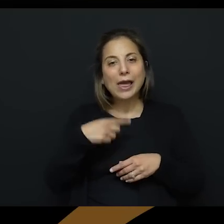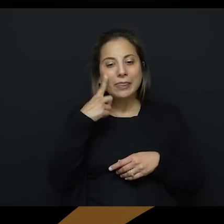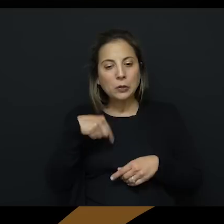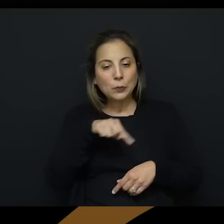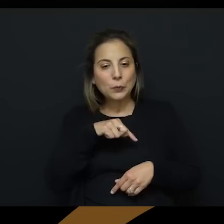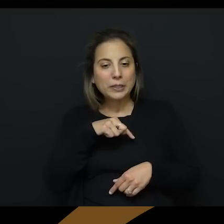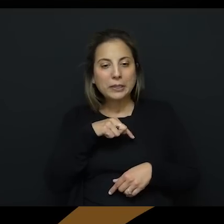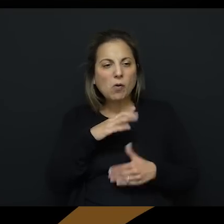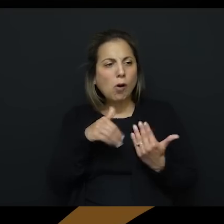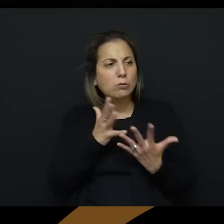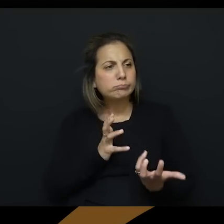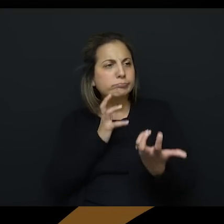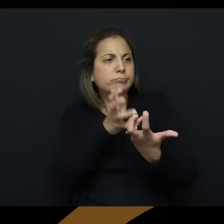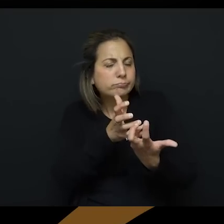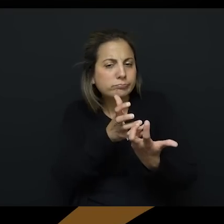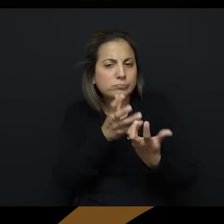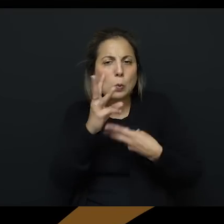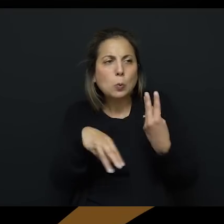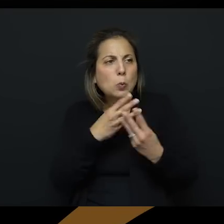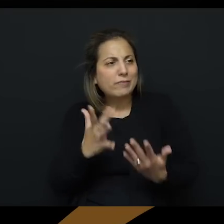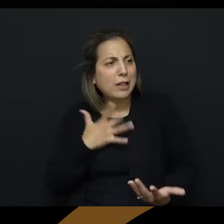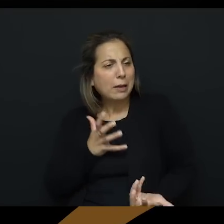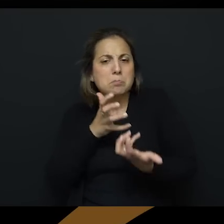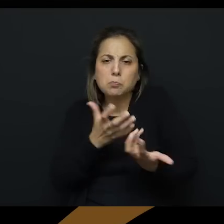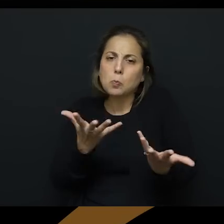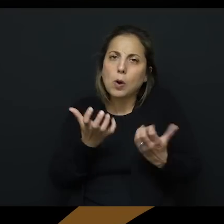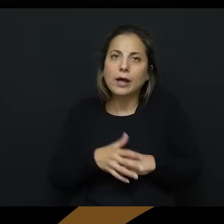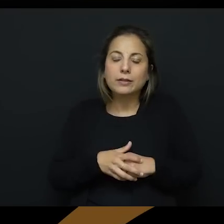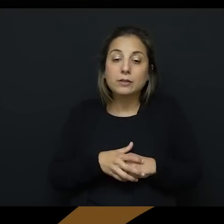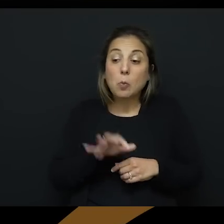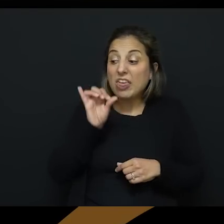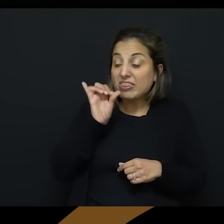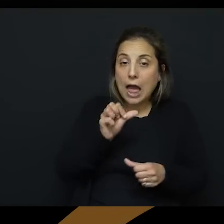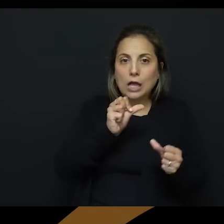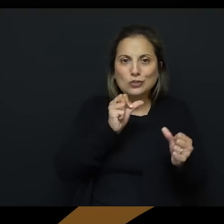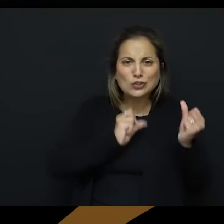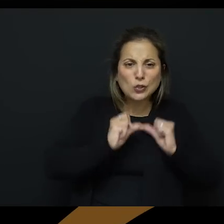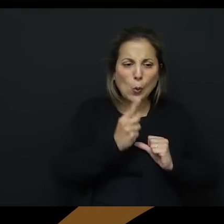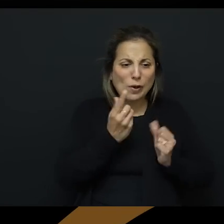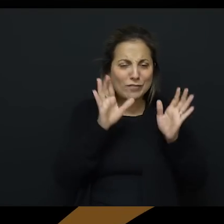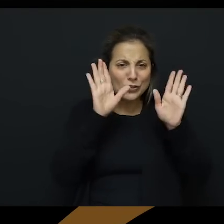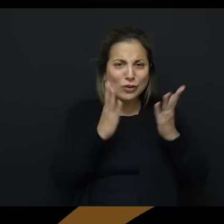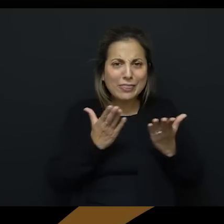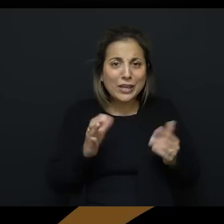And I think we all just want to be part of the world. And one of the great things about working on that